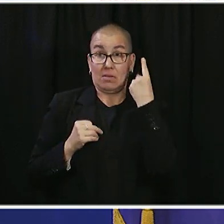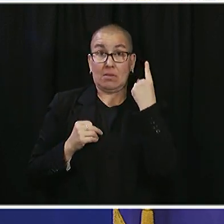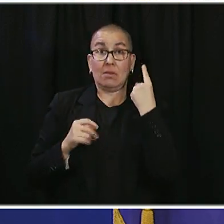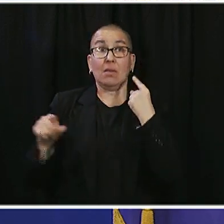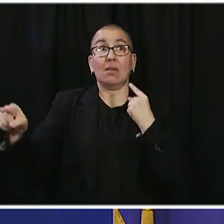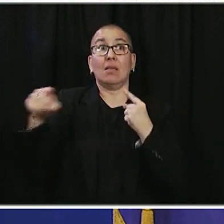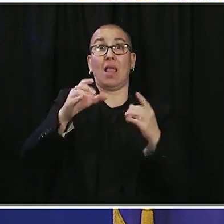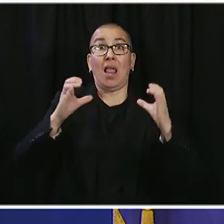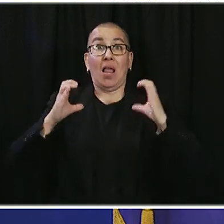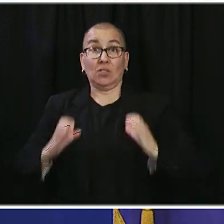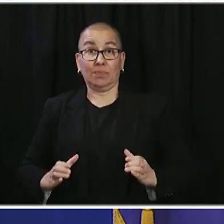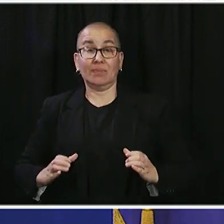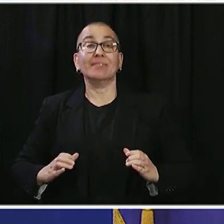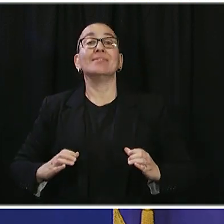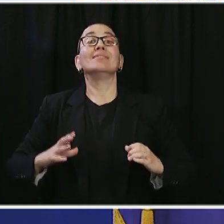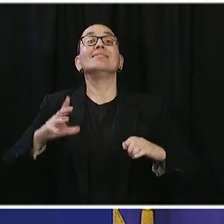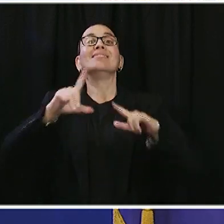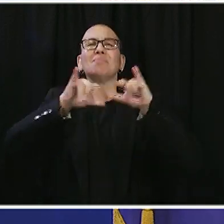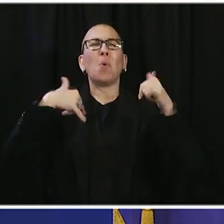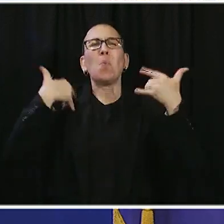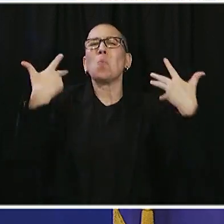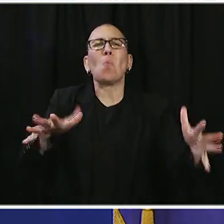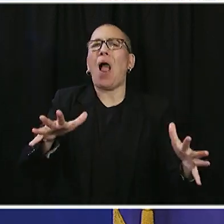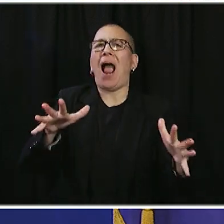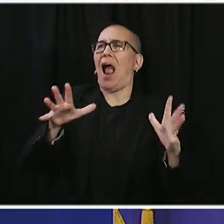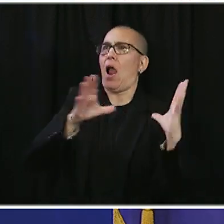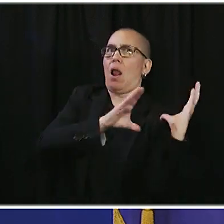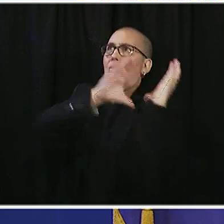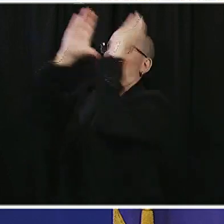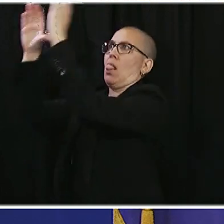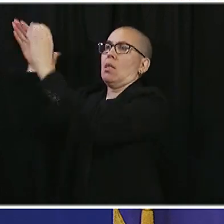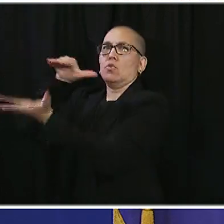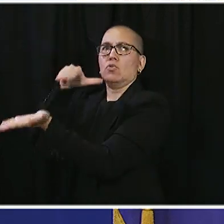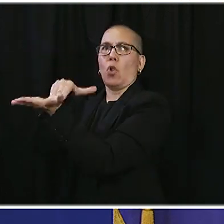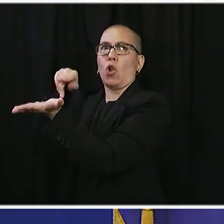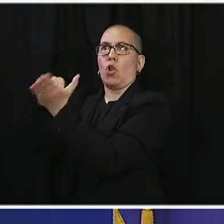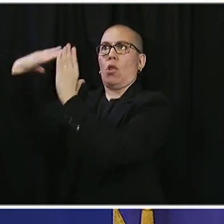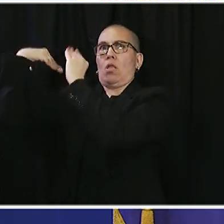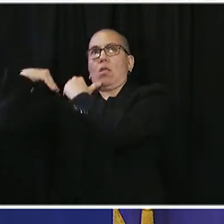WE CAN BRING BACK SOME OF THOSE JOYFUL THINGS BUT WE CAN'T PUT PEOPLE IN JEOPARDY.